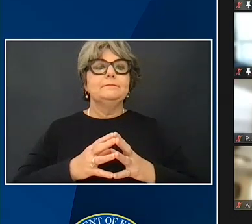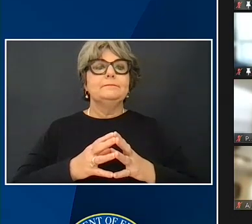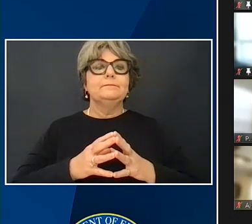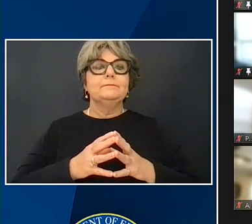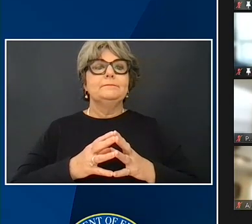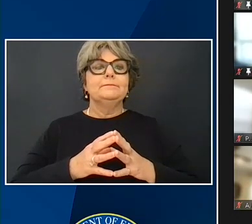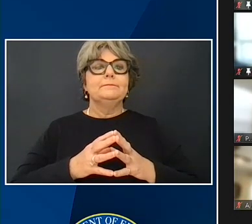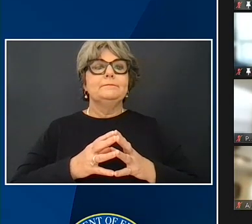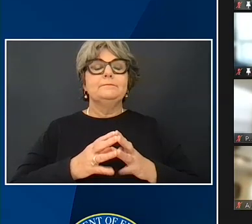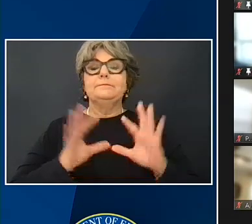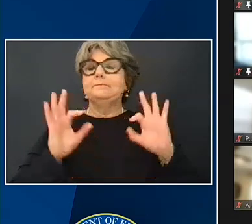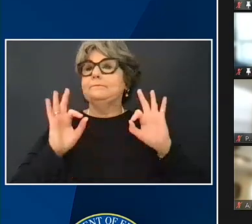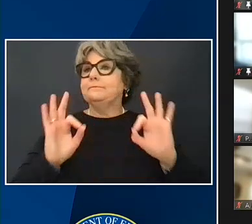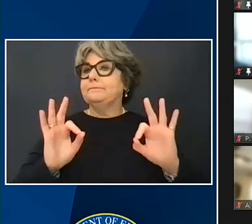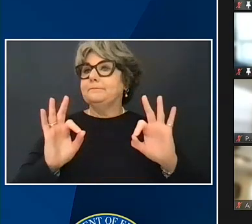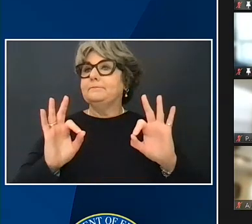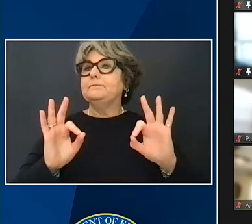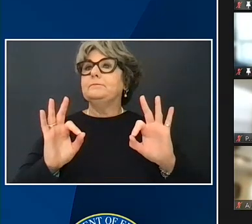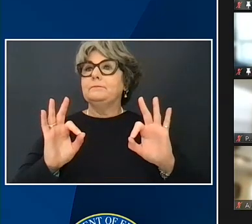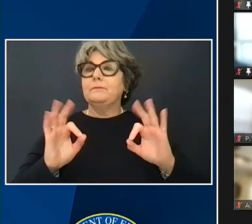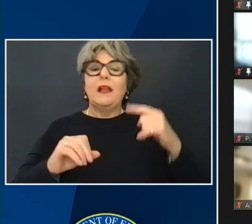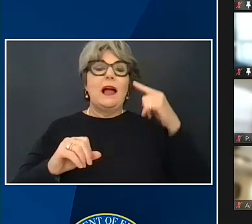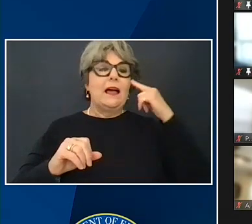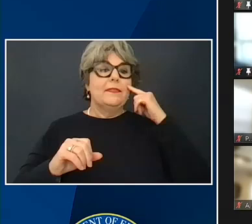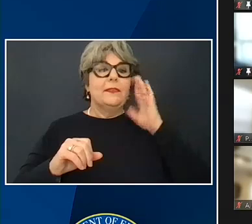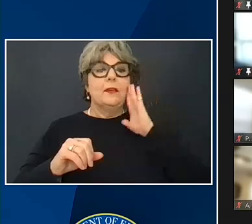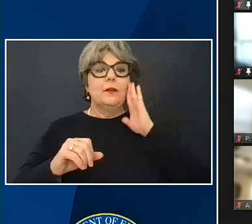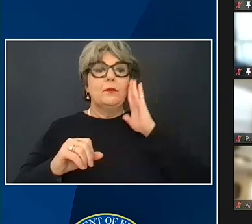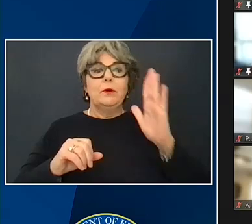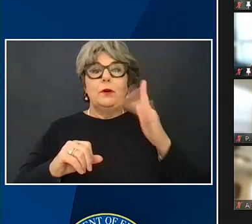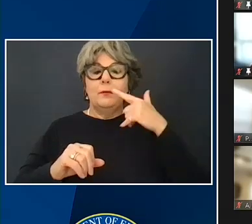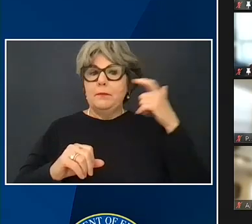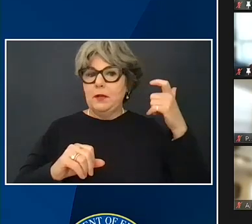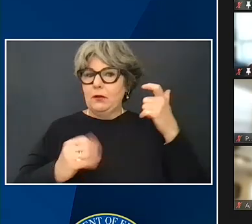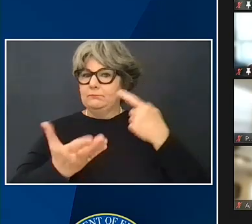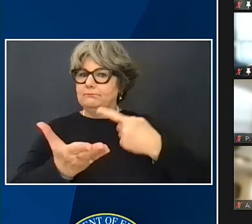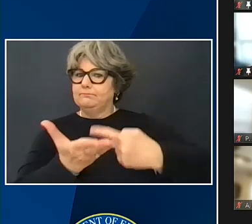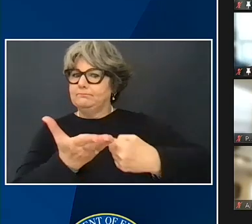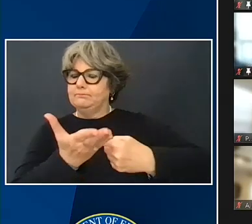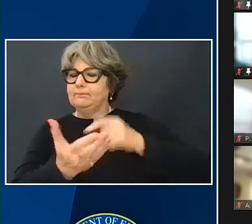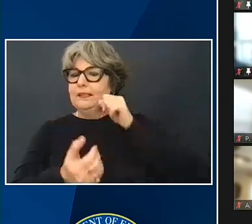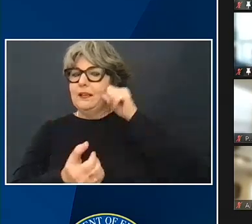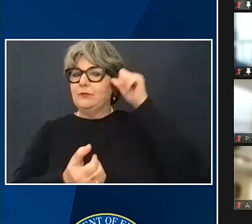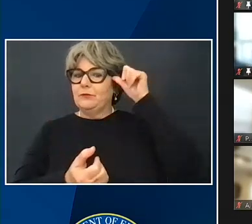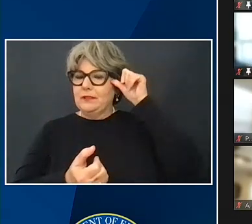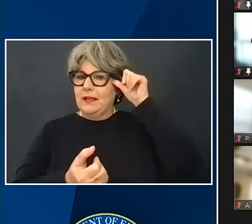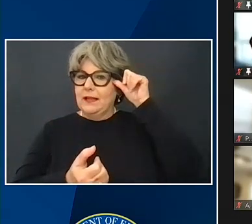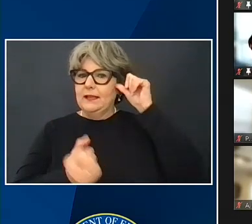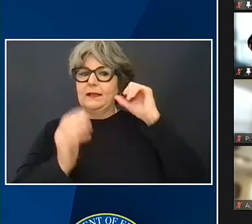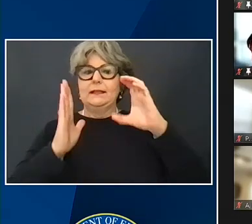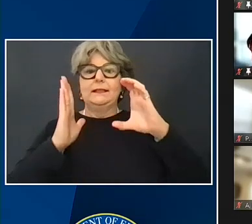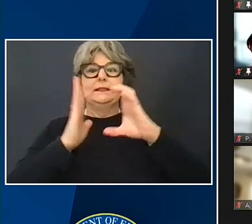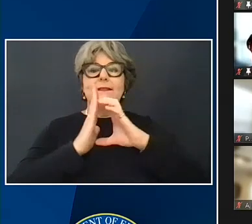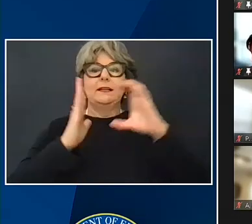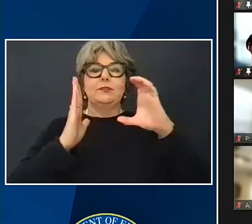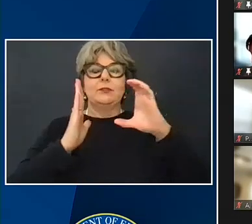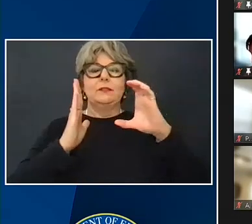Okay. I think what we're going to do because we kind of left the discussion yesterday in the middle of a section of the regulatory text is Herman, I'll turn